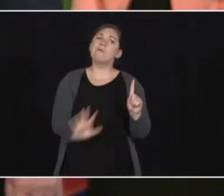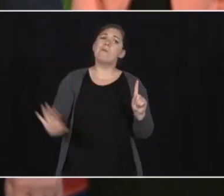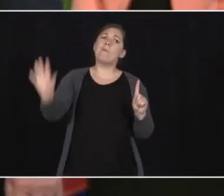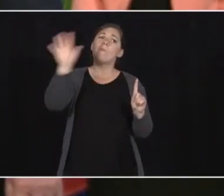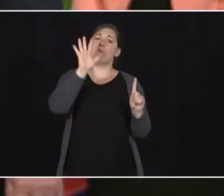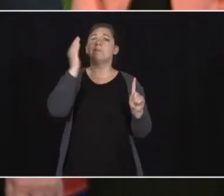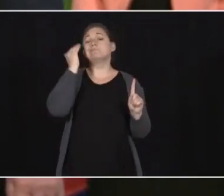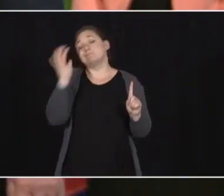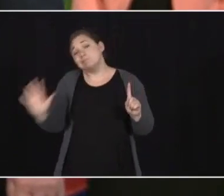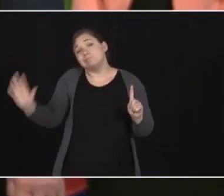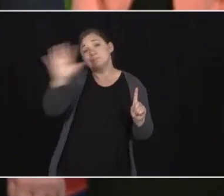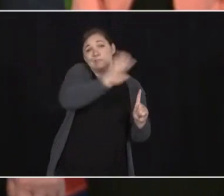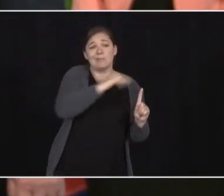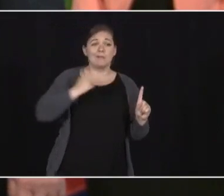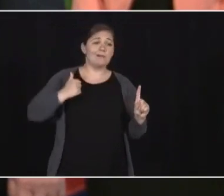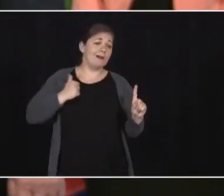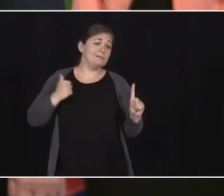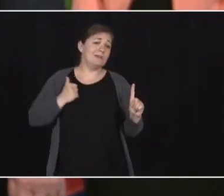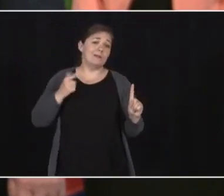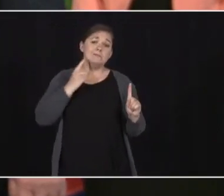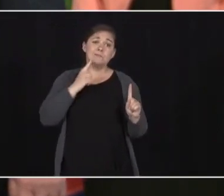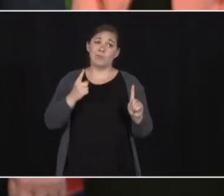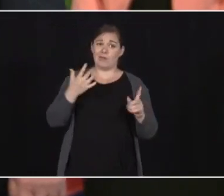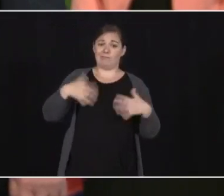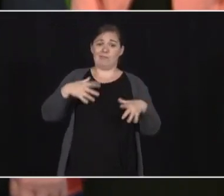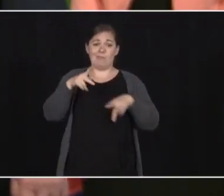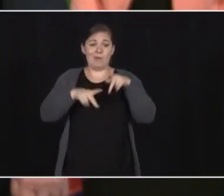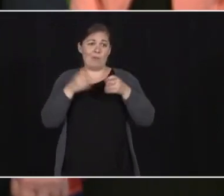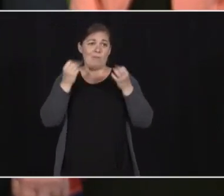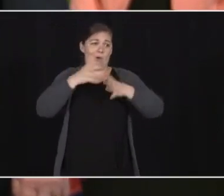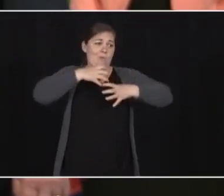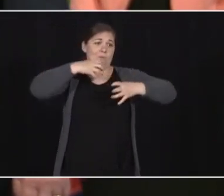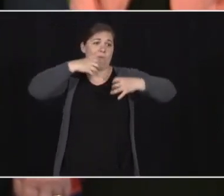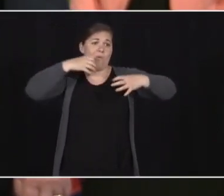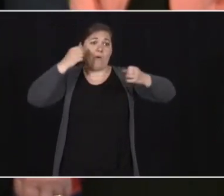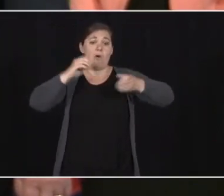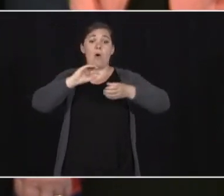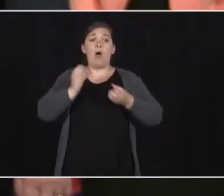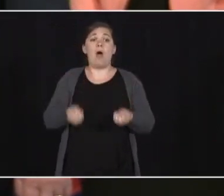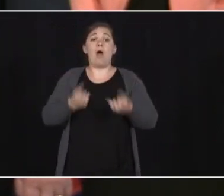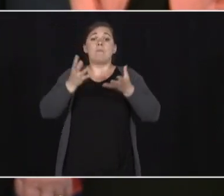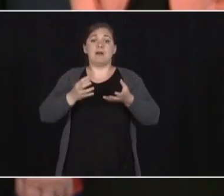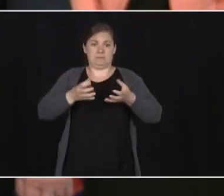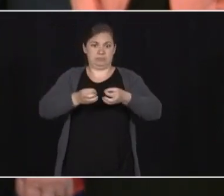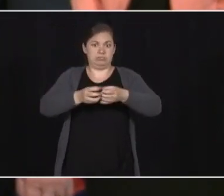This is a national issue. For years,